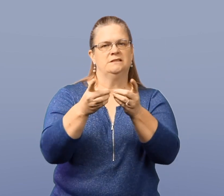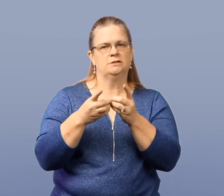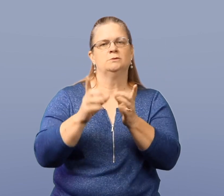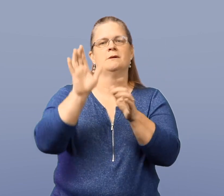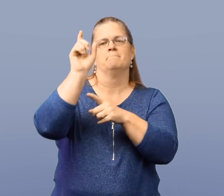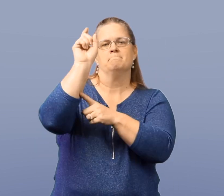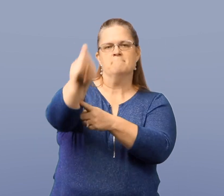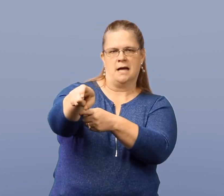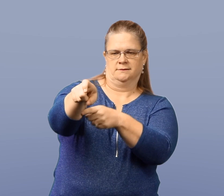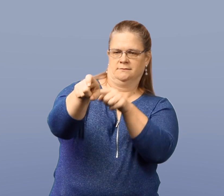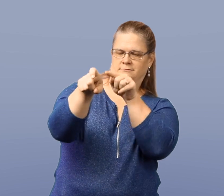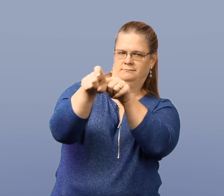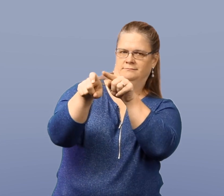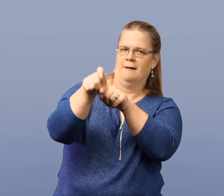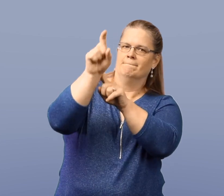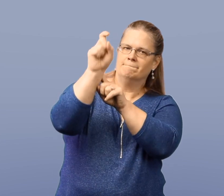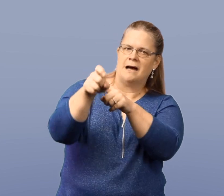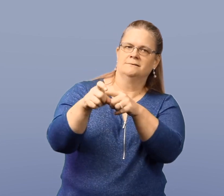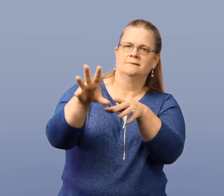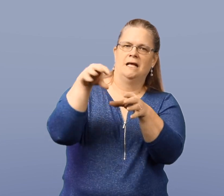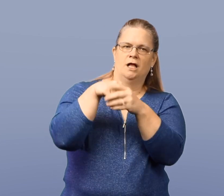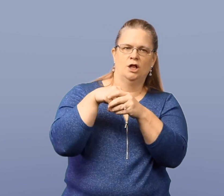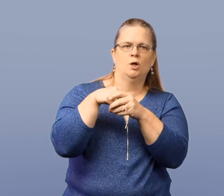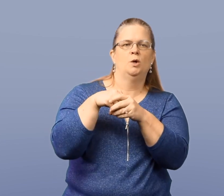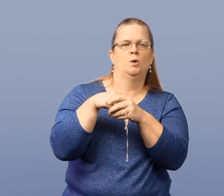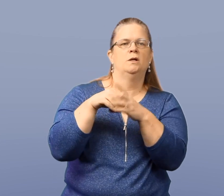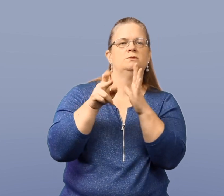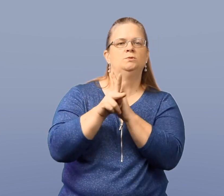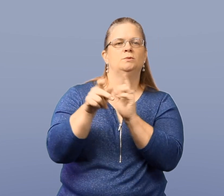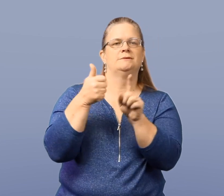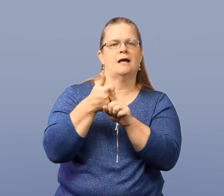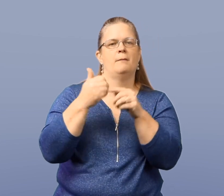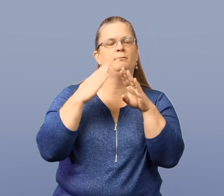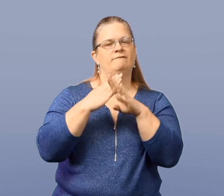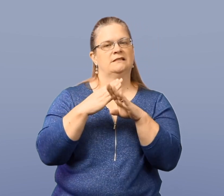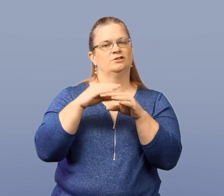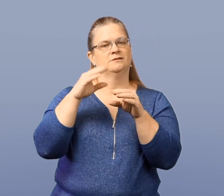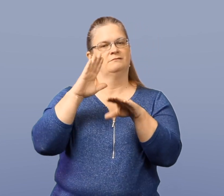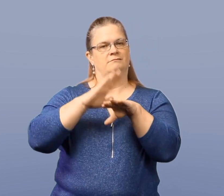Texas school districts are required to include suicide prevention